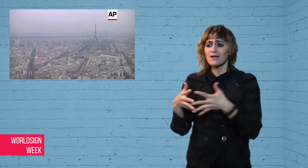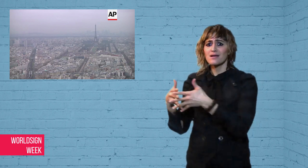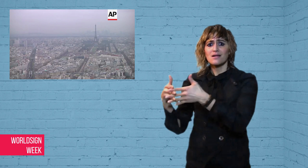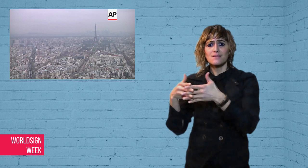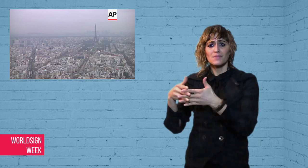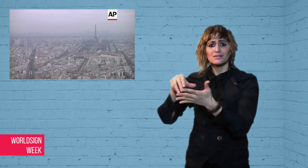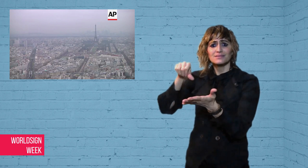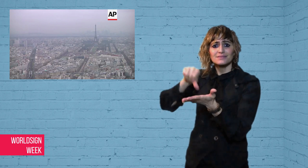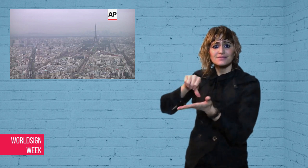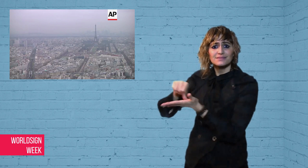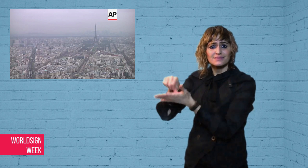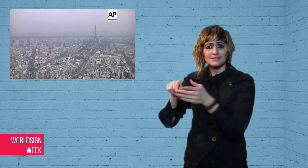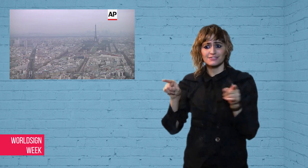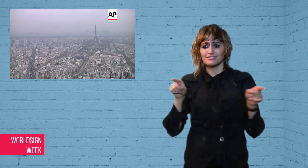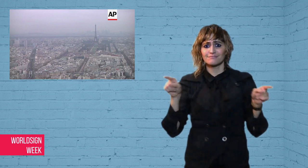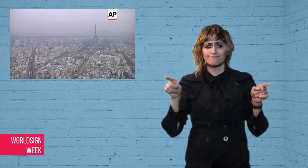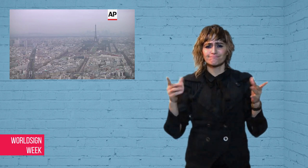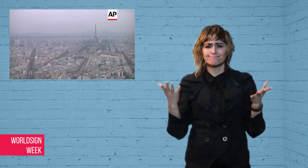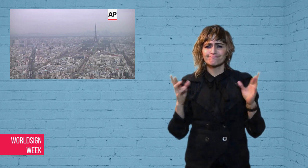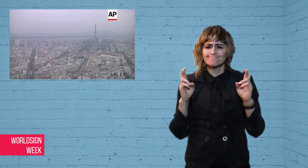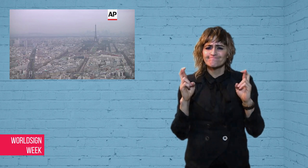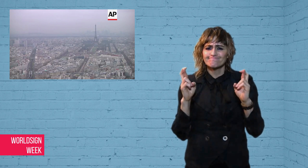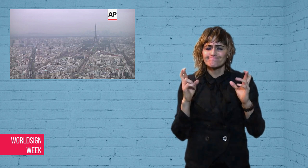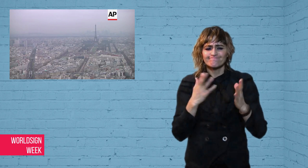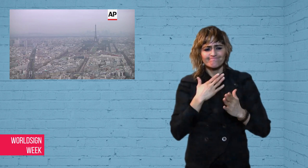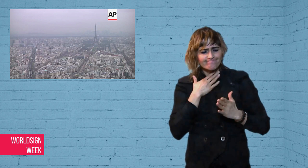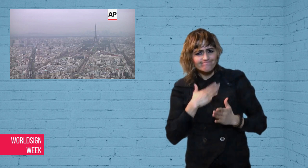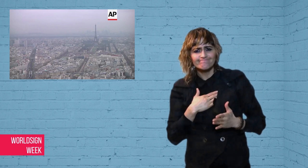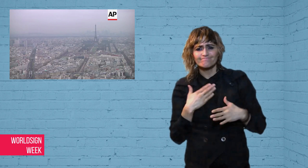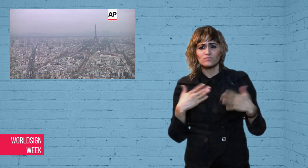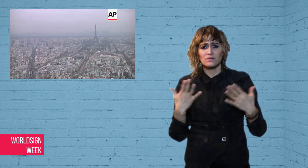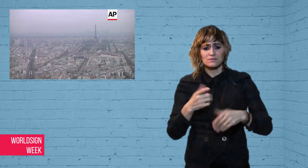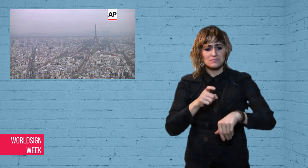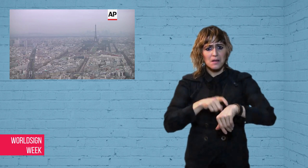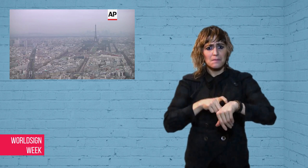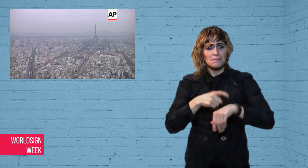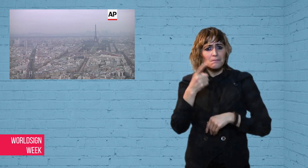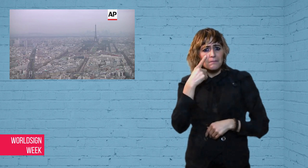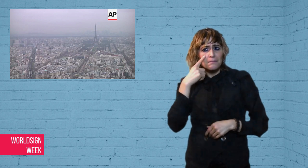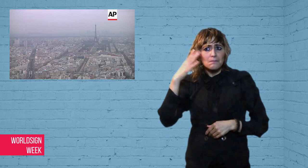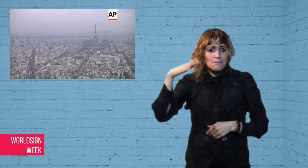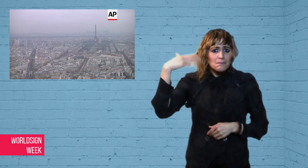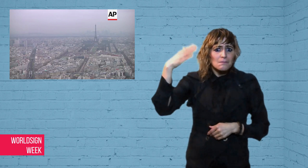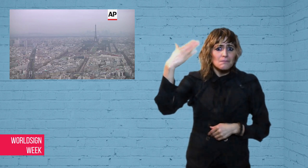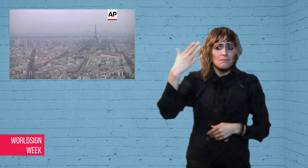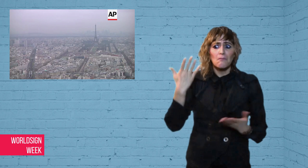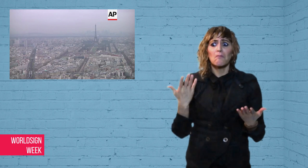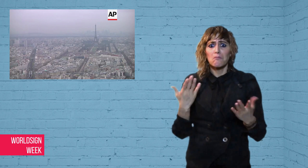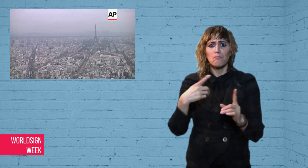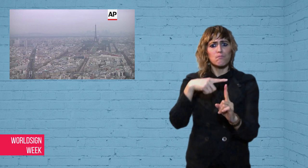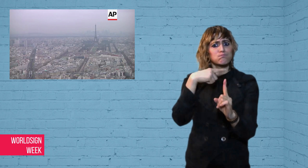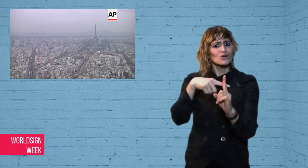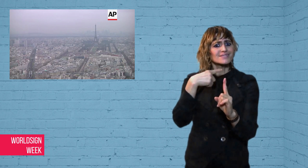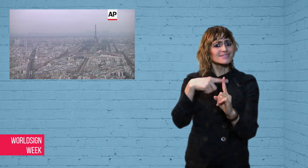These cities mayors hope when time shows